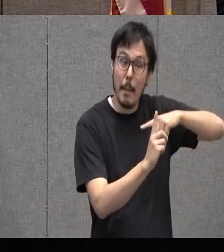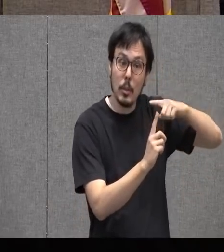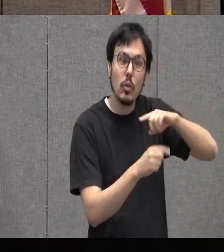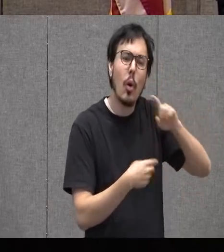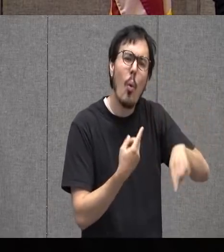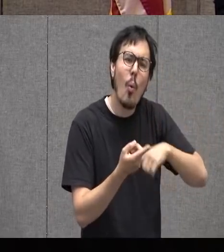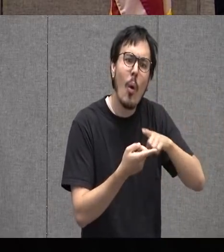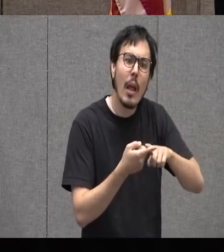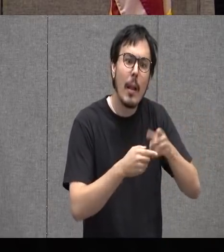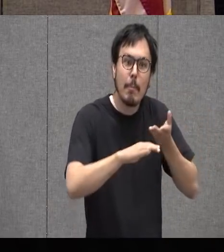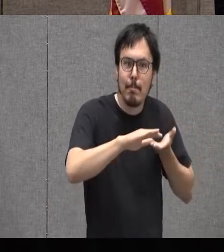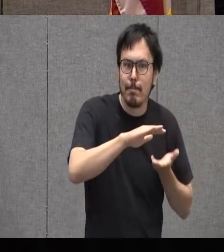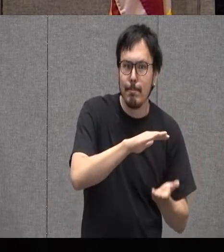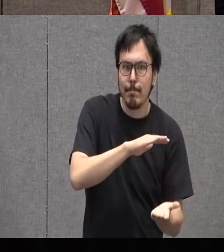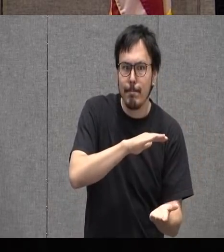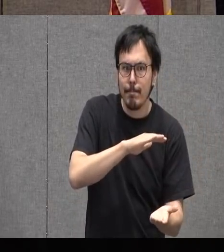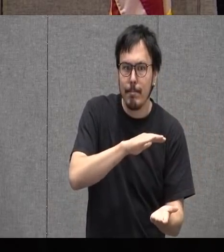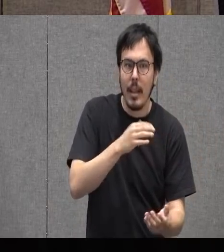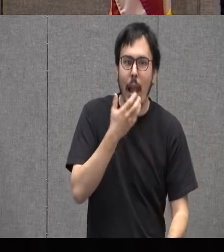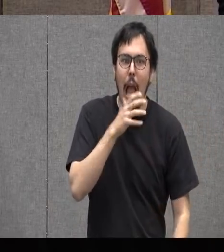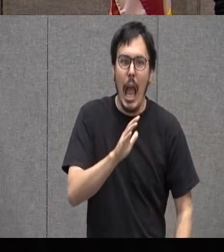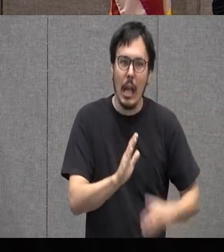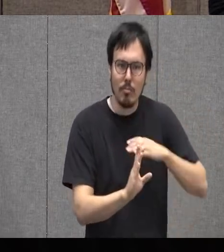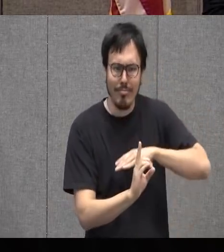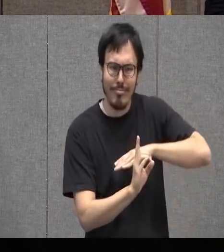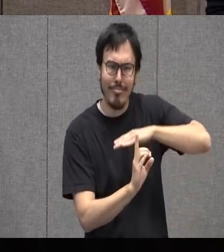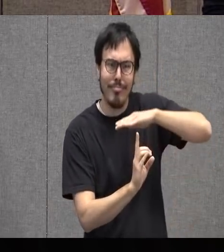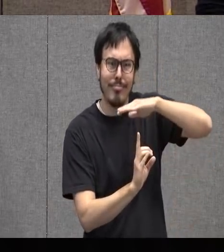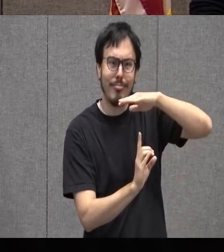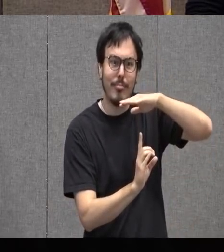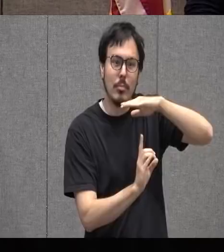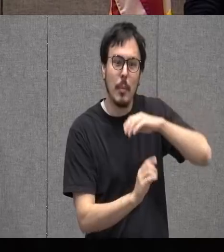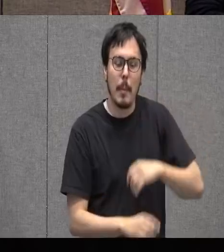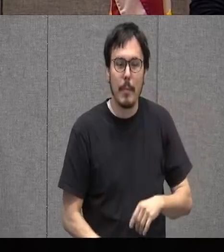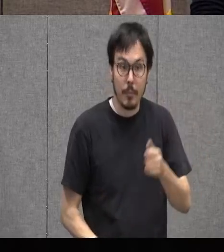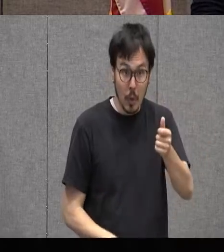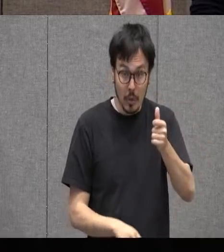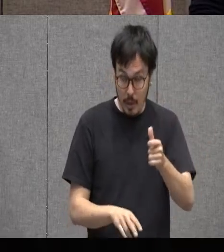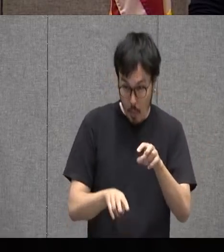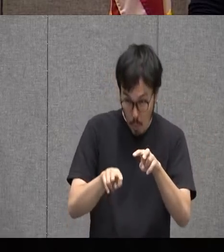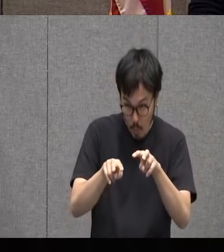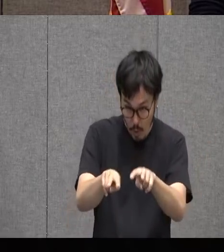and put it in the oven. Sometimes if you've ever observed a cake baking